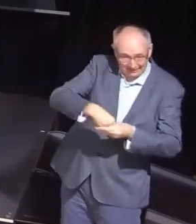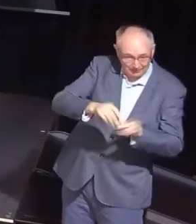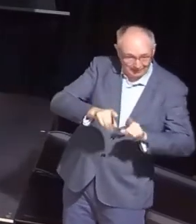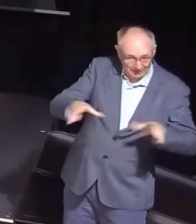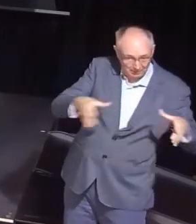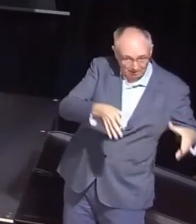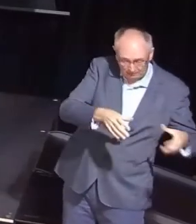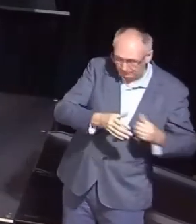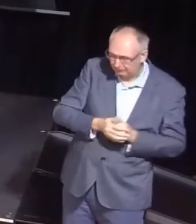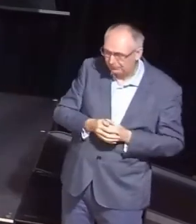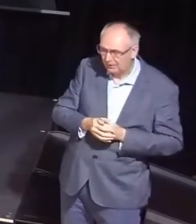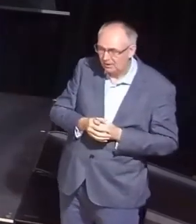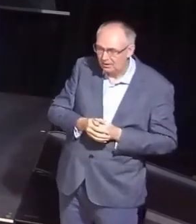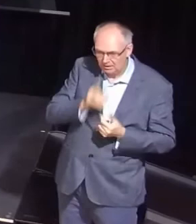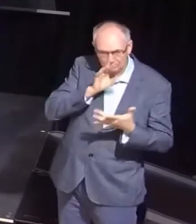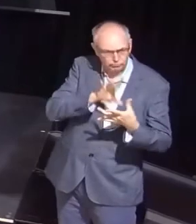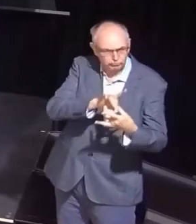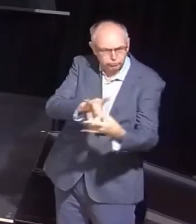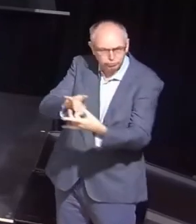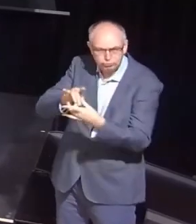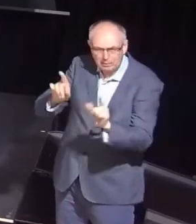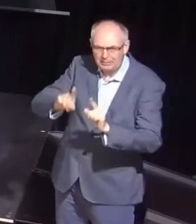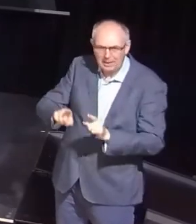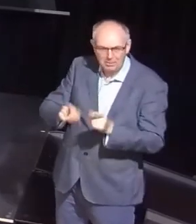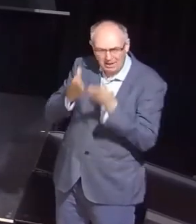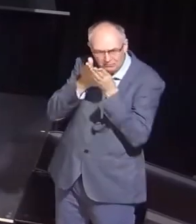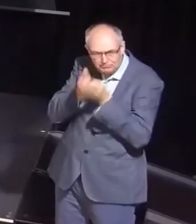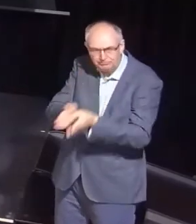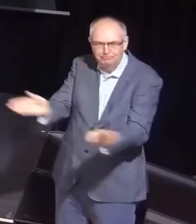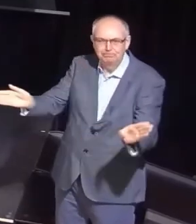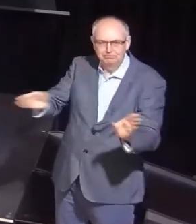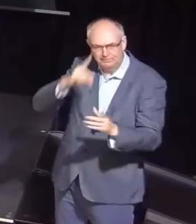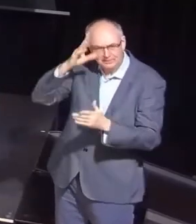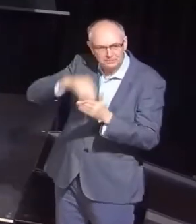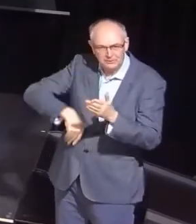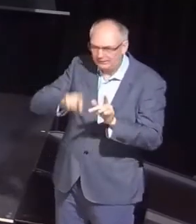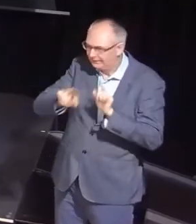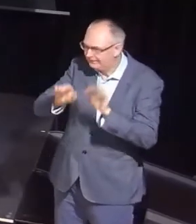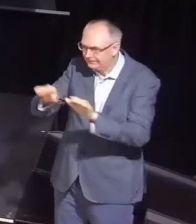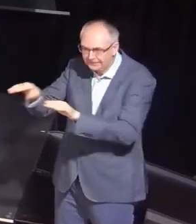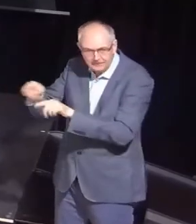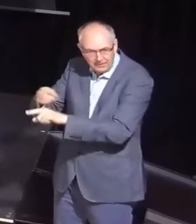reach out to people with a broad set of experiences, both personal and professional.